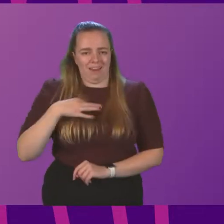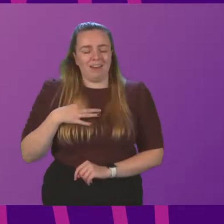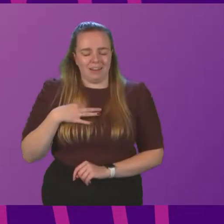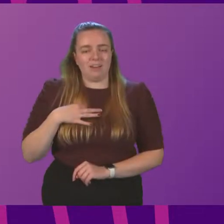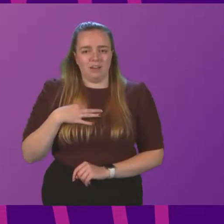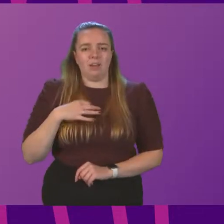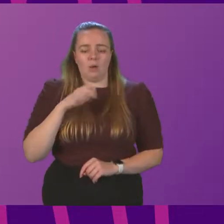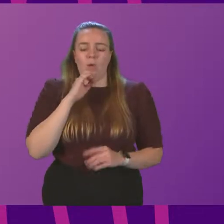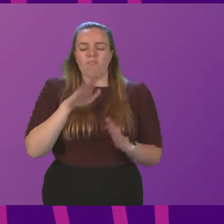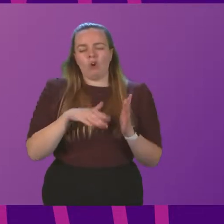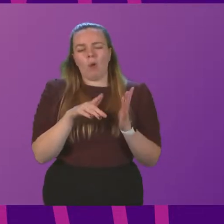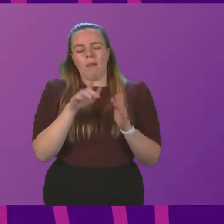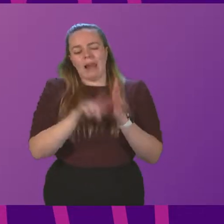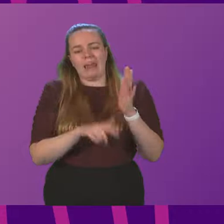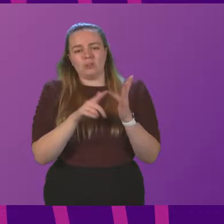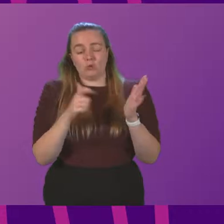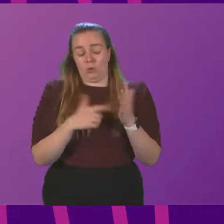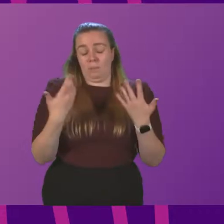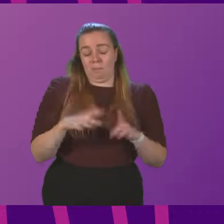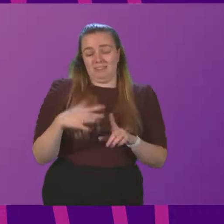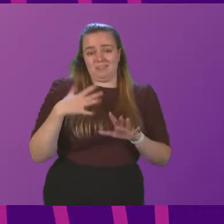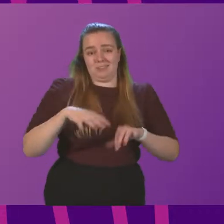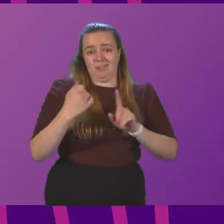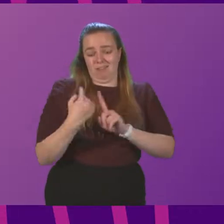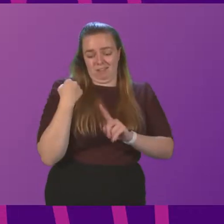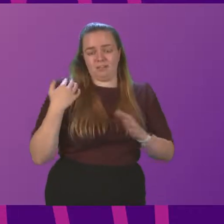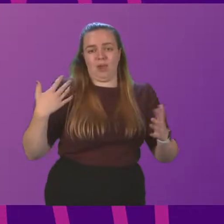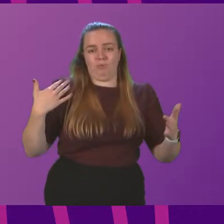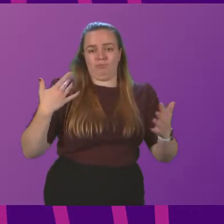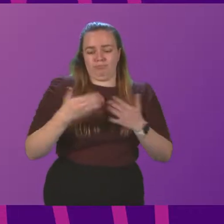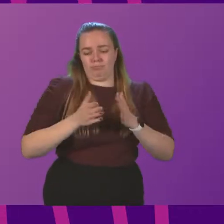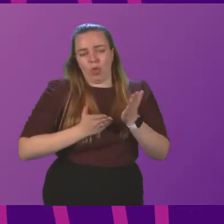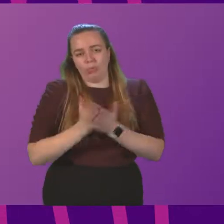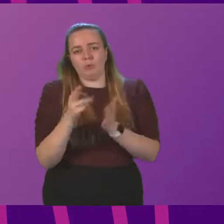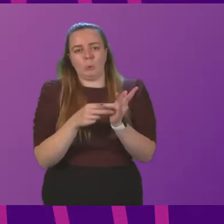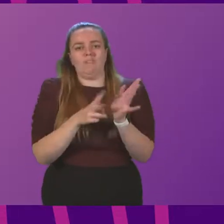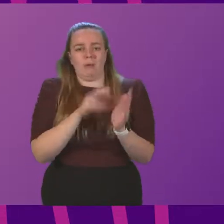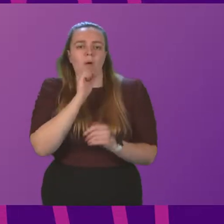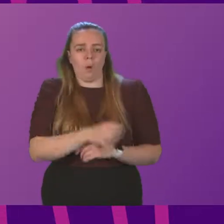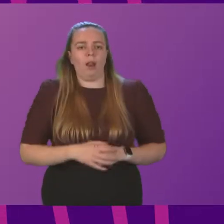since late October and will continue throughout November. Our approach will continue to